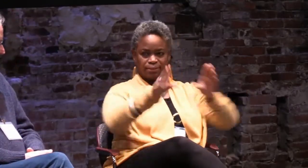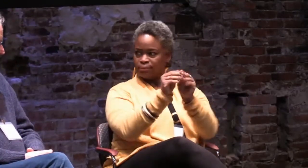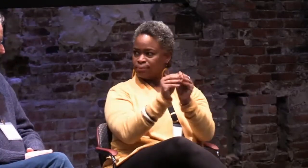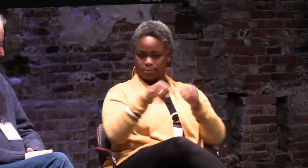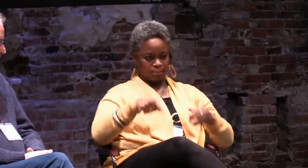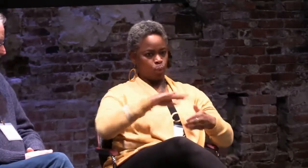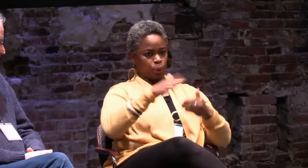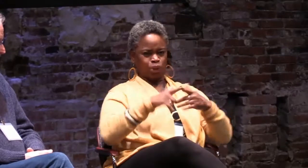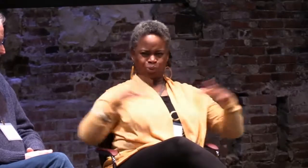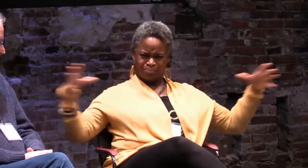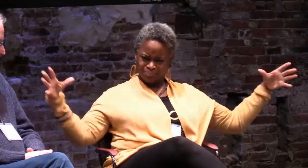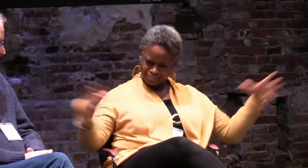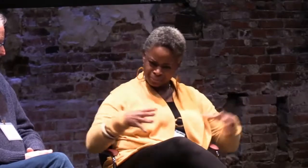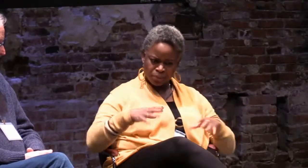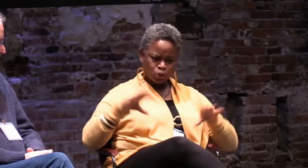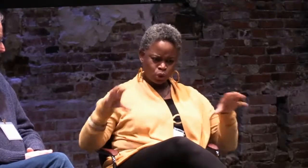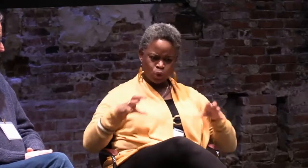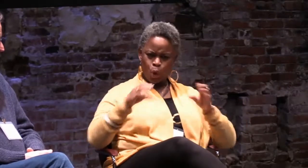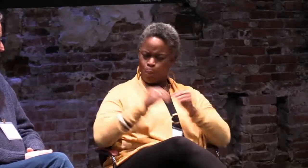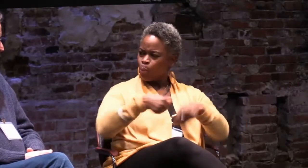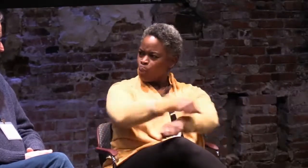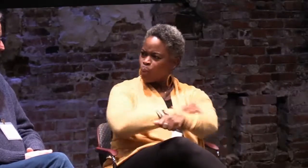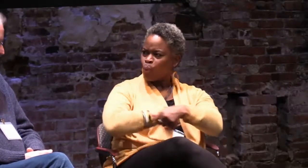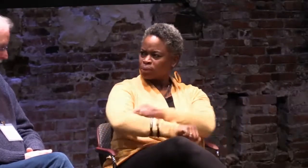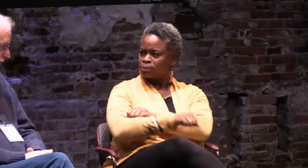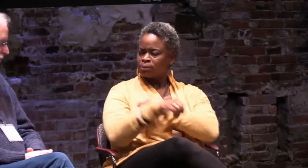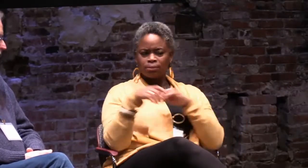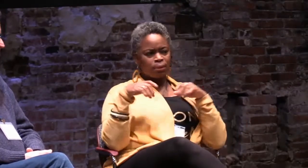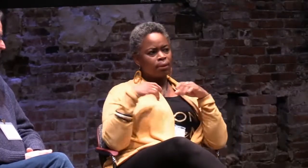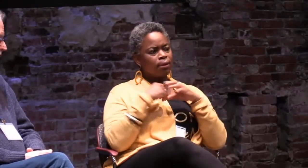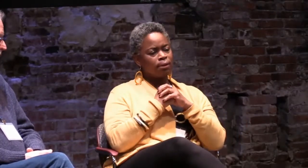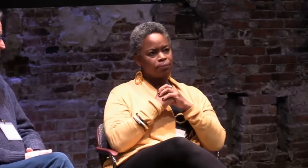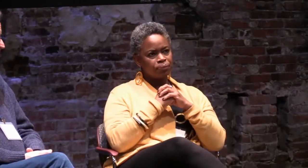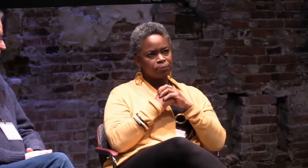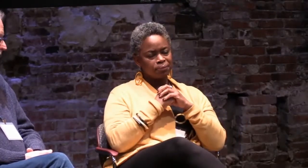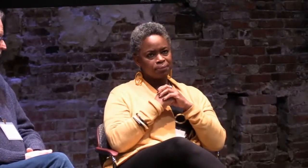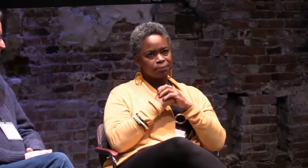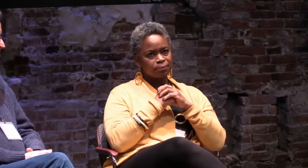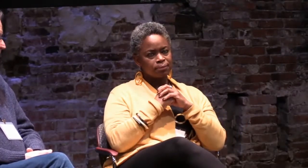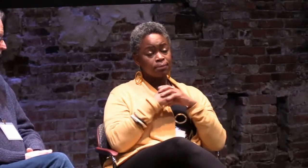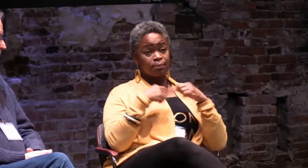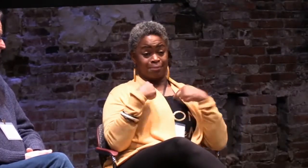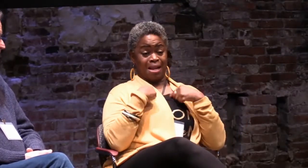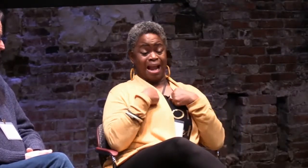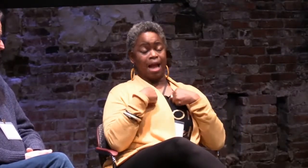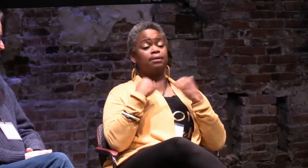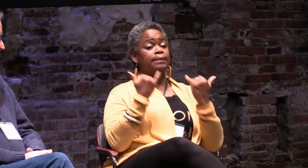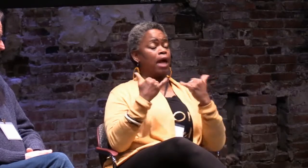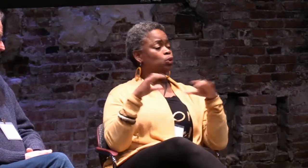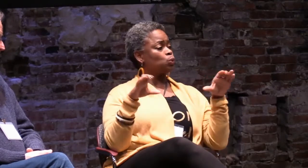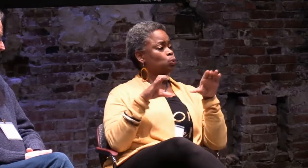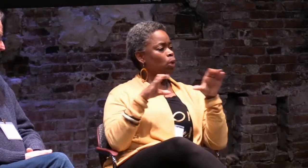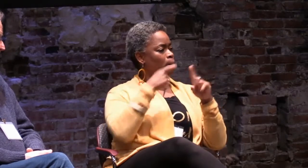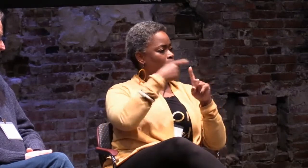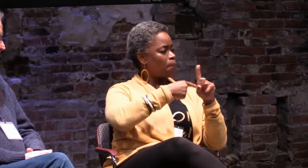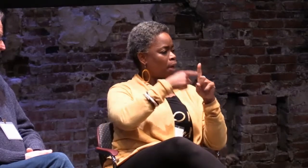For the purpose of everyone who's here, this kind of coinciding shows the people that are available